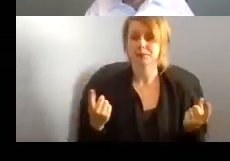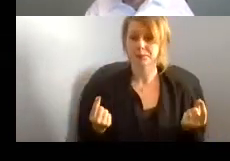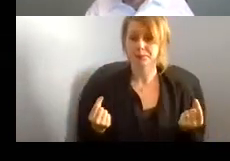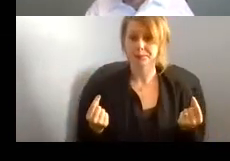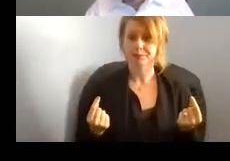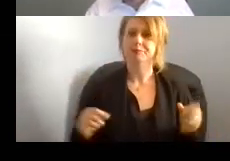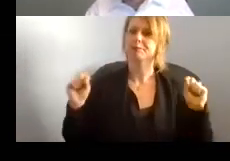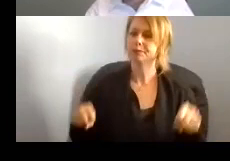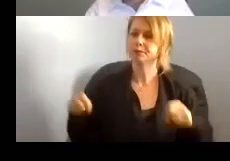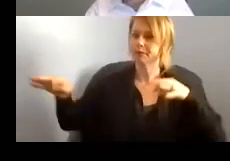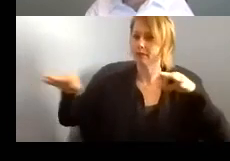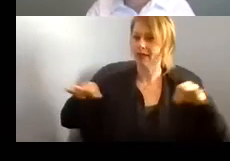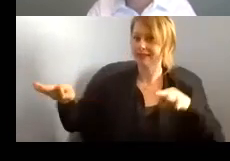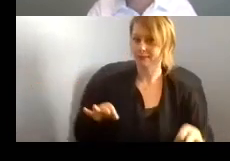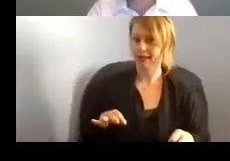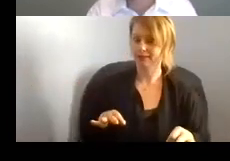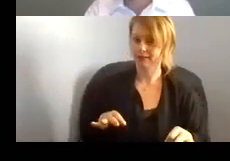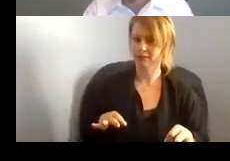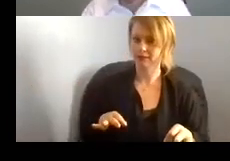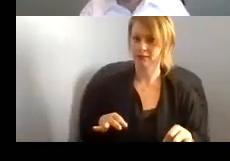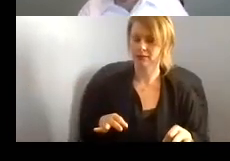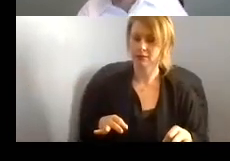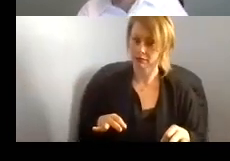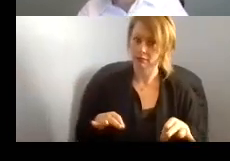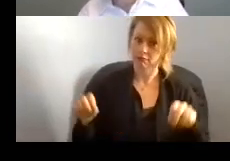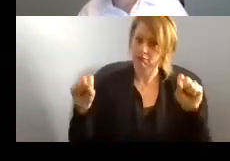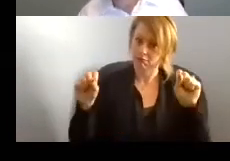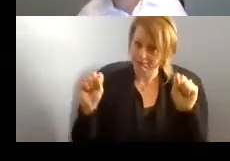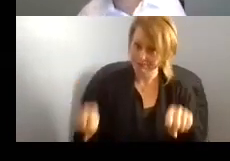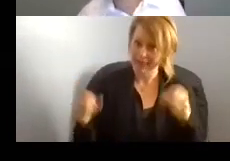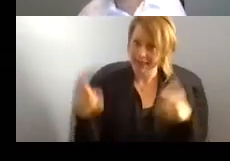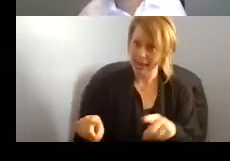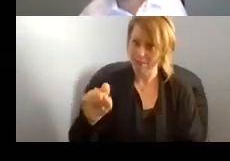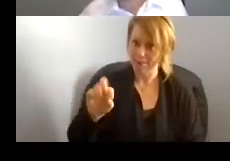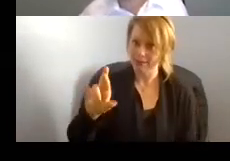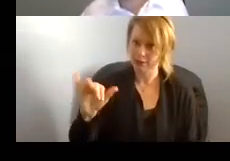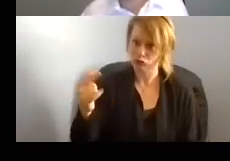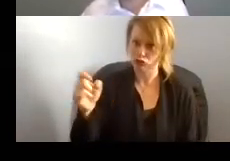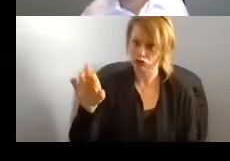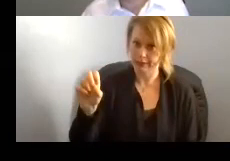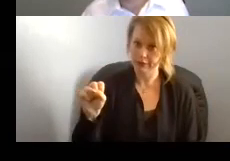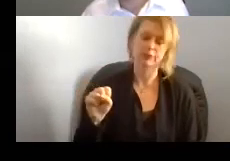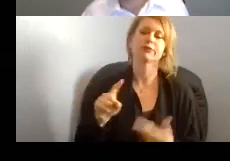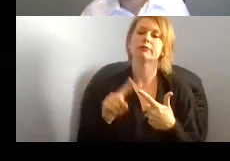to children that it’s expected that such triggers can occur. And then develop a safety plan on how you’re going to deal with them.